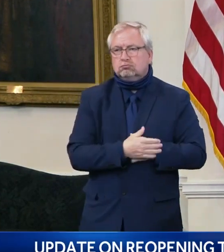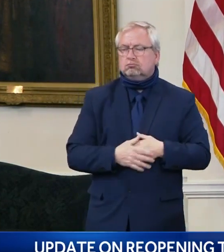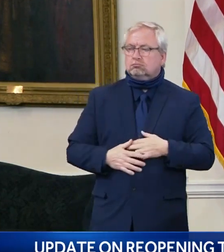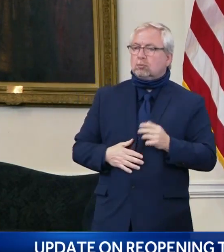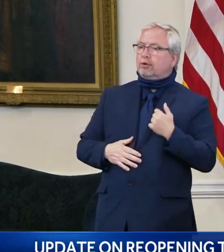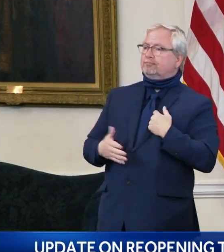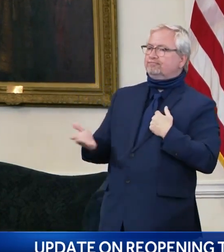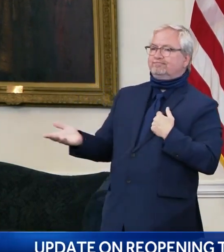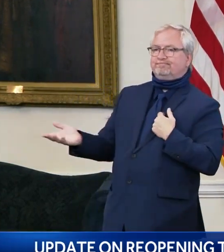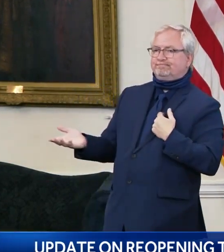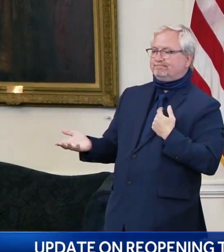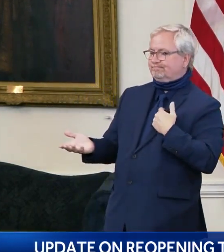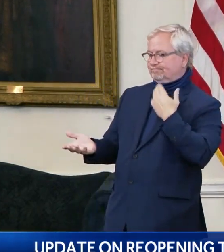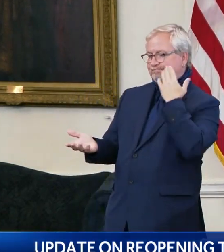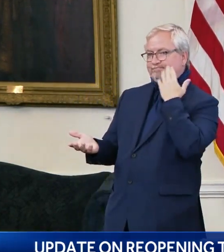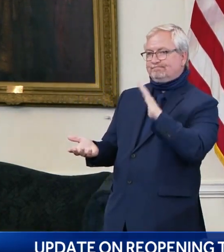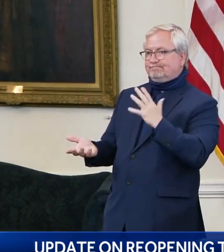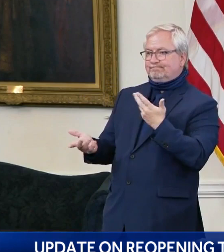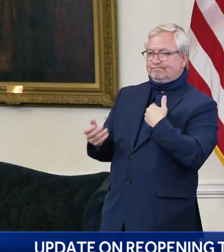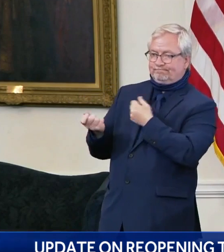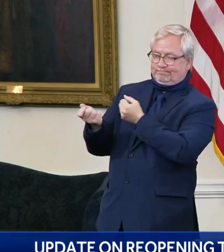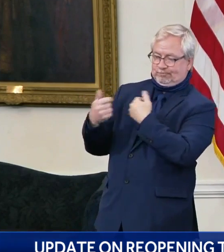HOW ARE YOU HANDLING THAT ASPECT?